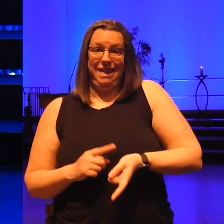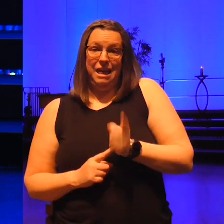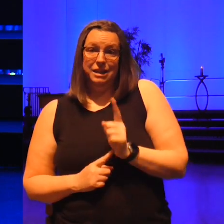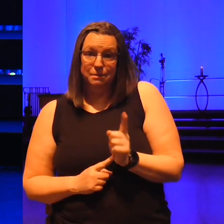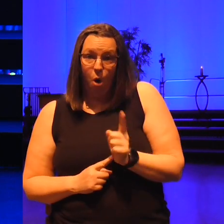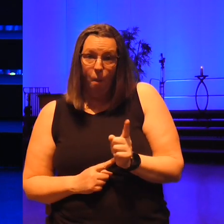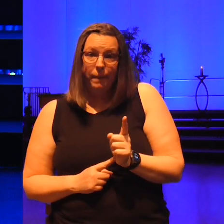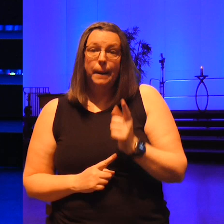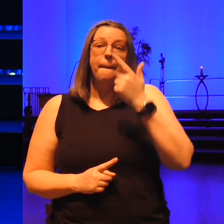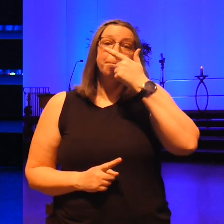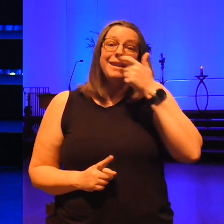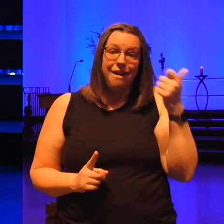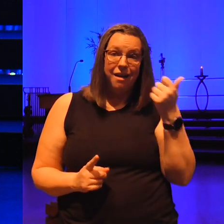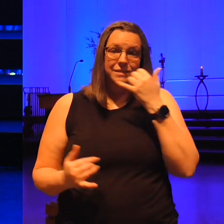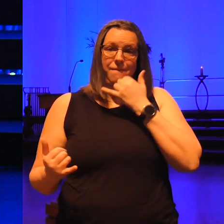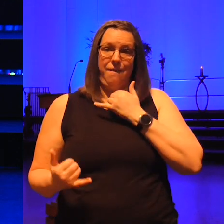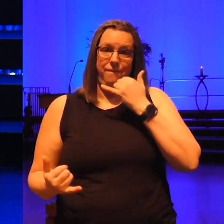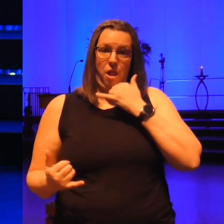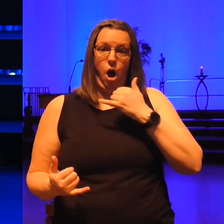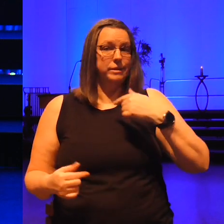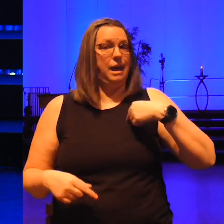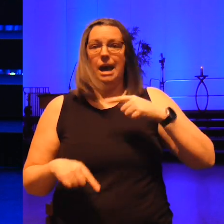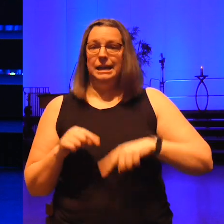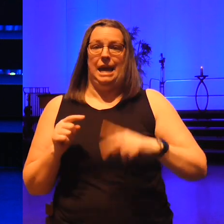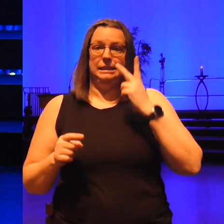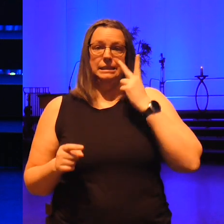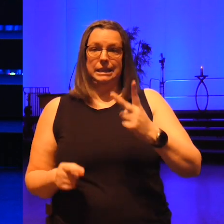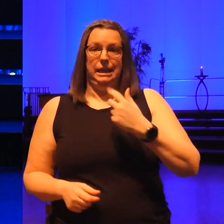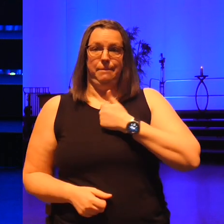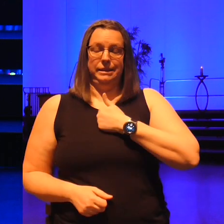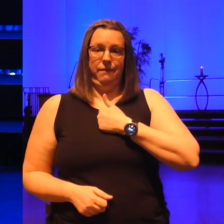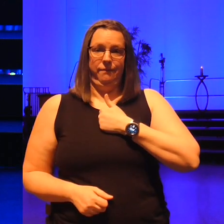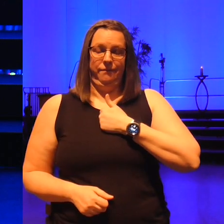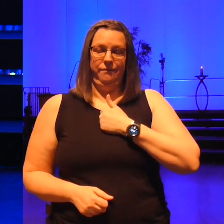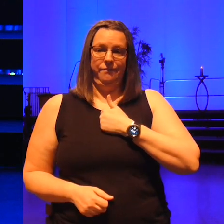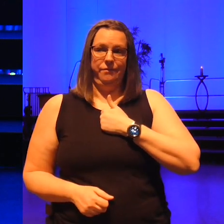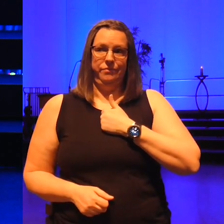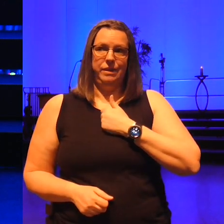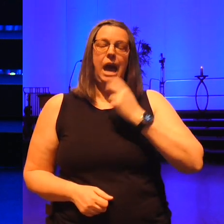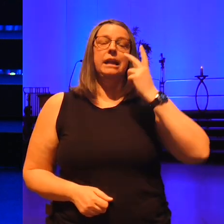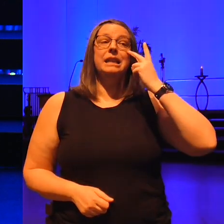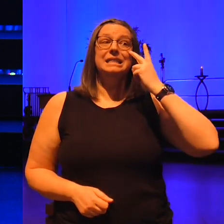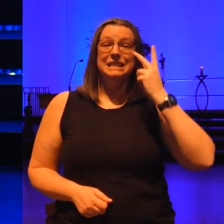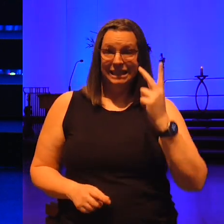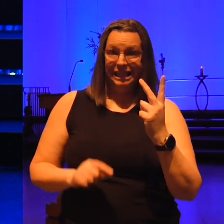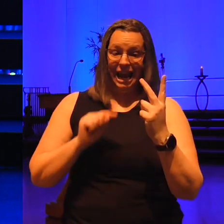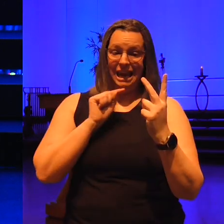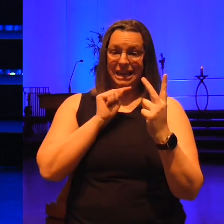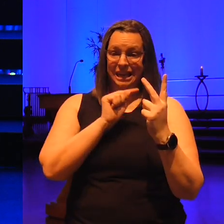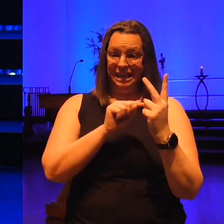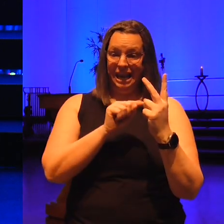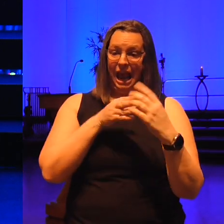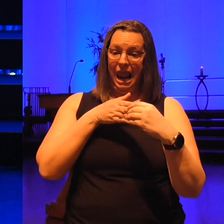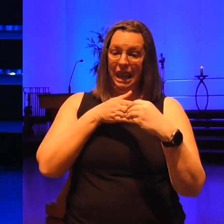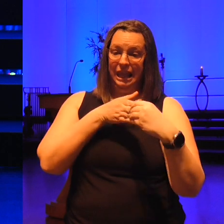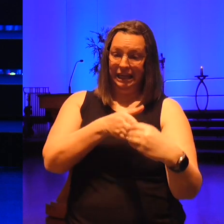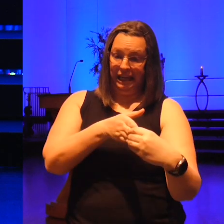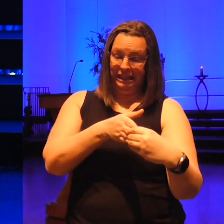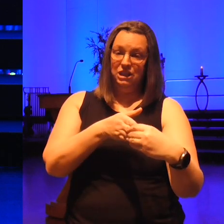those flaws I cannot see and this seeing could lead to being seen as a whole and actually help